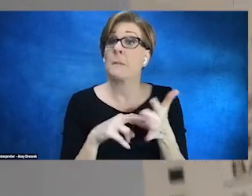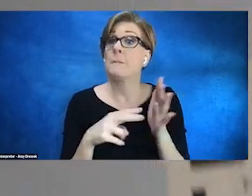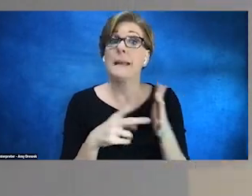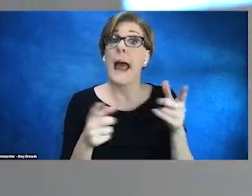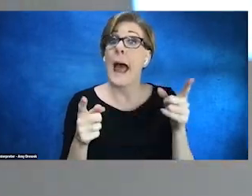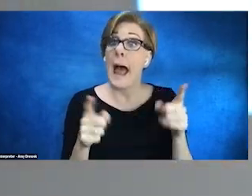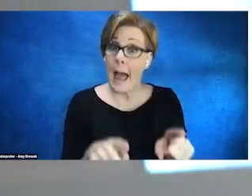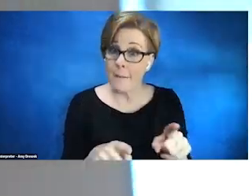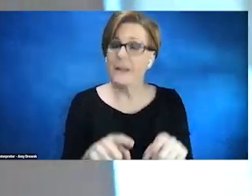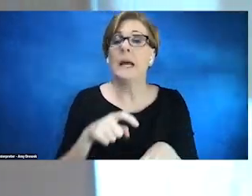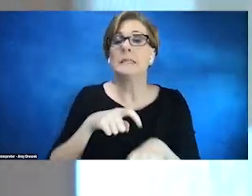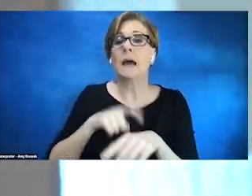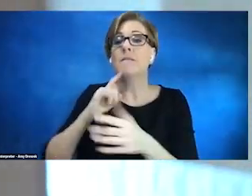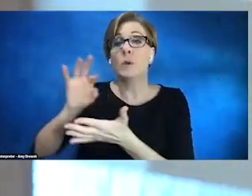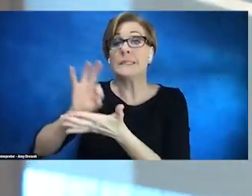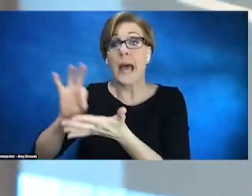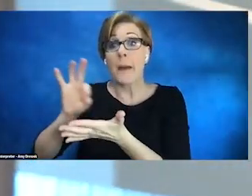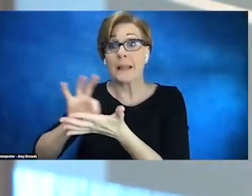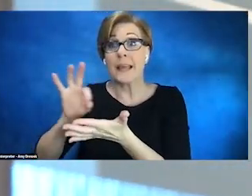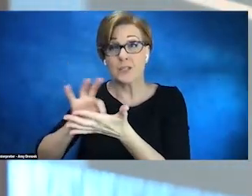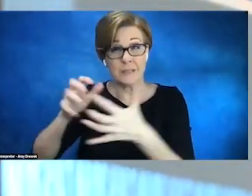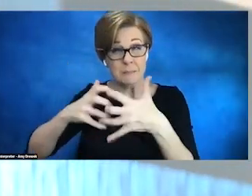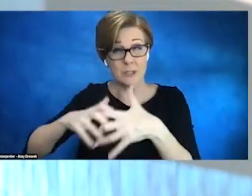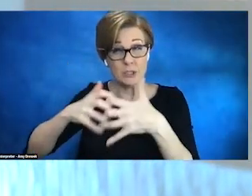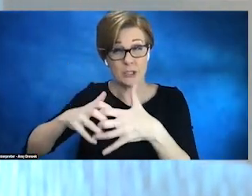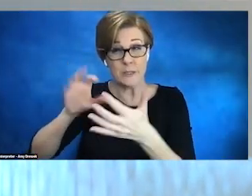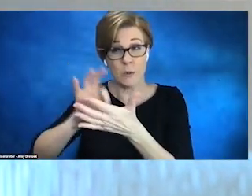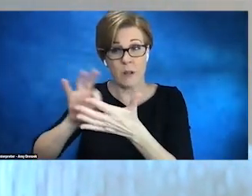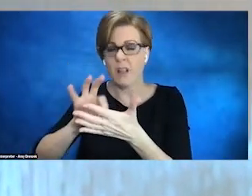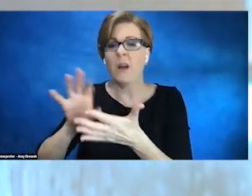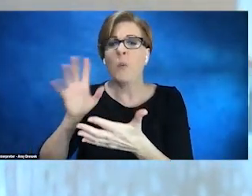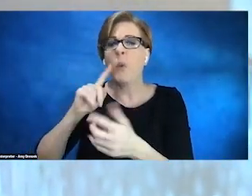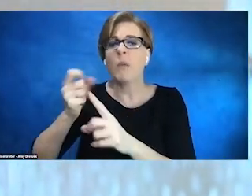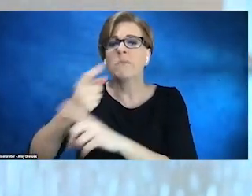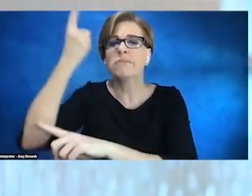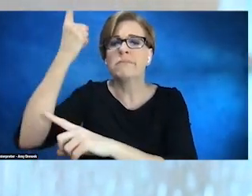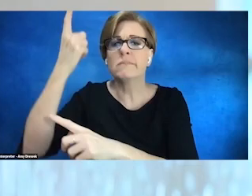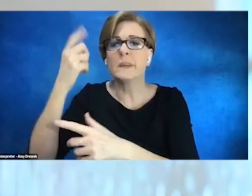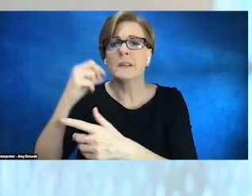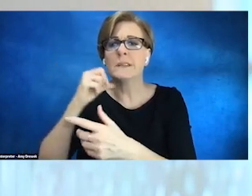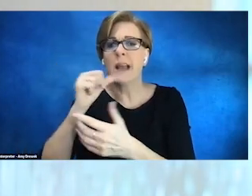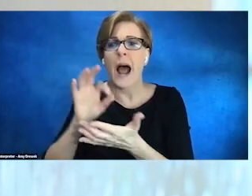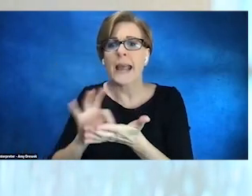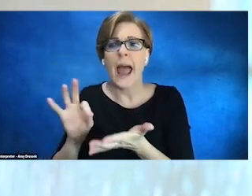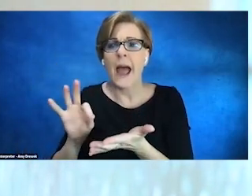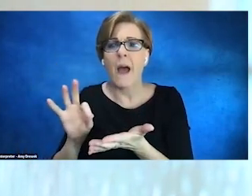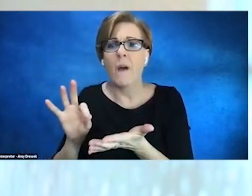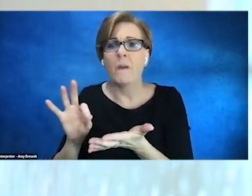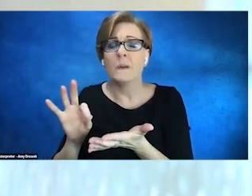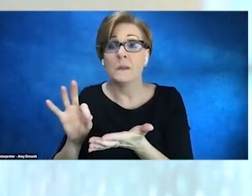filled in it could result in then our tabulator reading it as an ambiguous mark or our tabulation